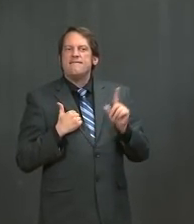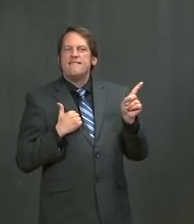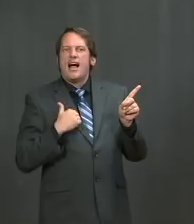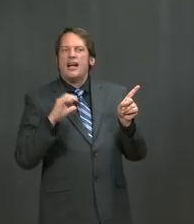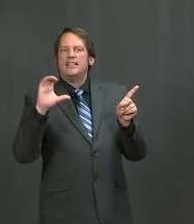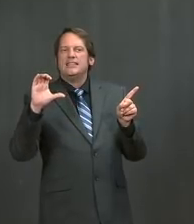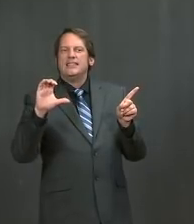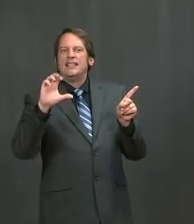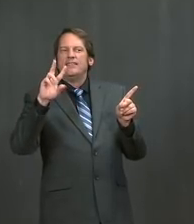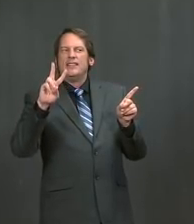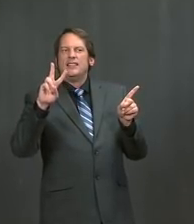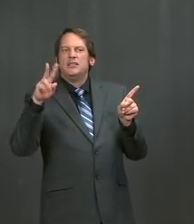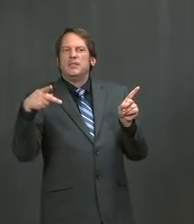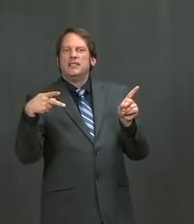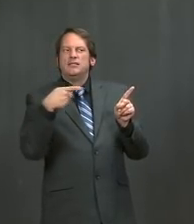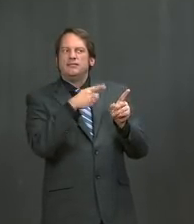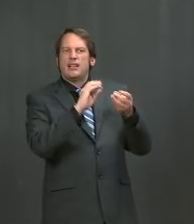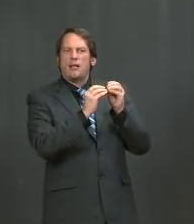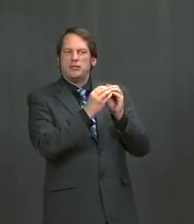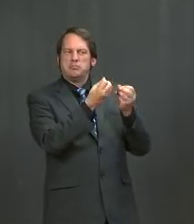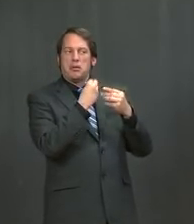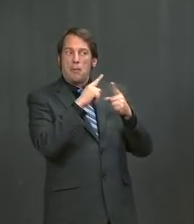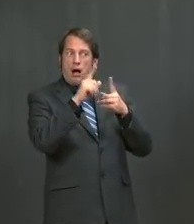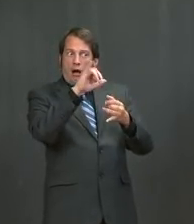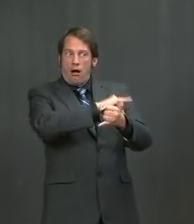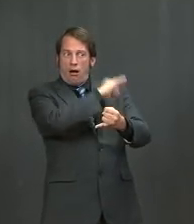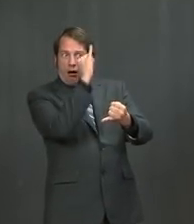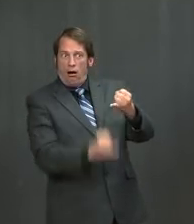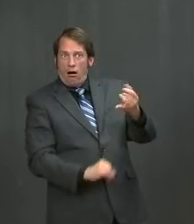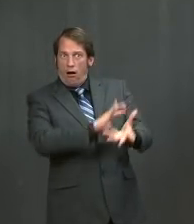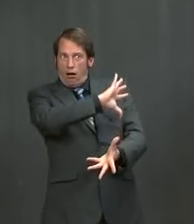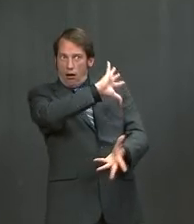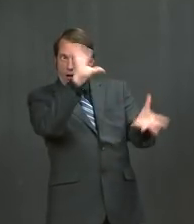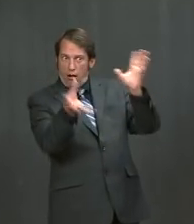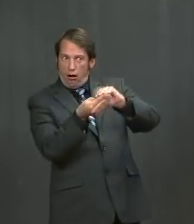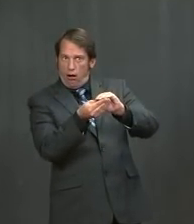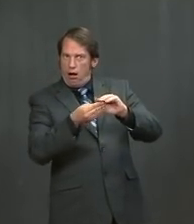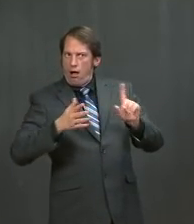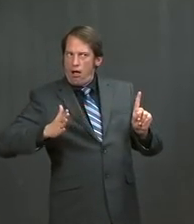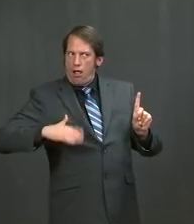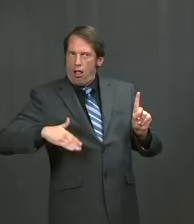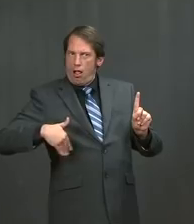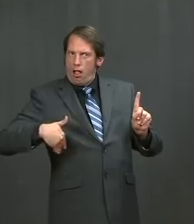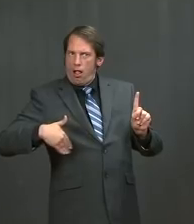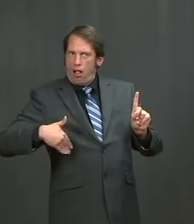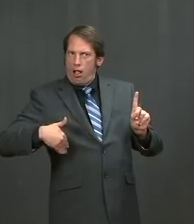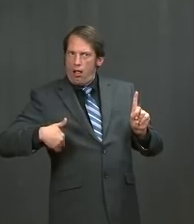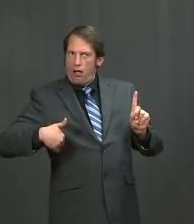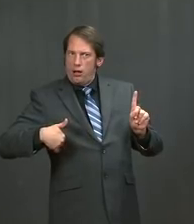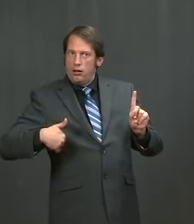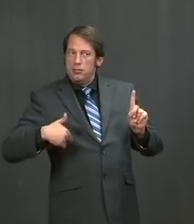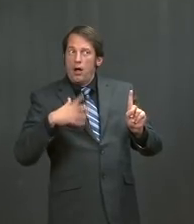we expect that to happen later this week. And for full context, there are numbers that, when they release them, will be out, like you cited --